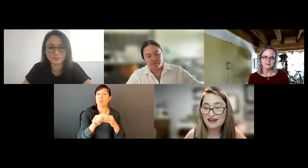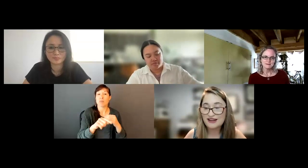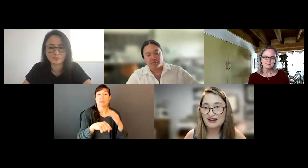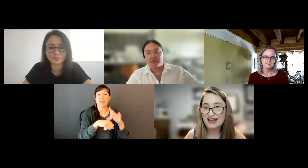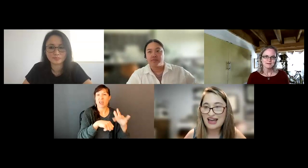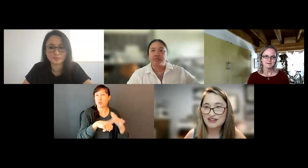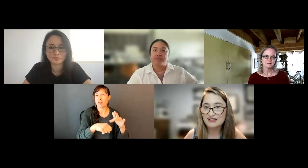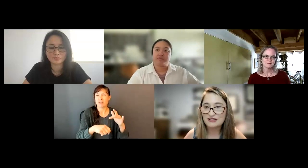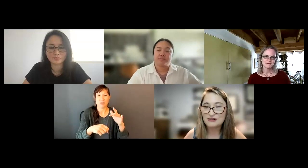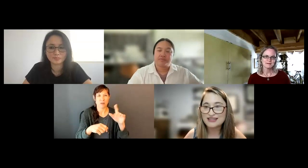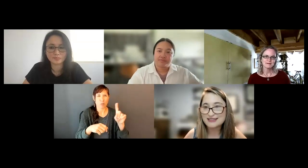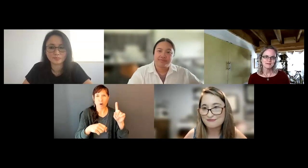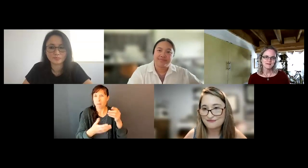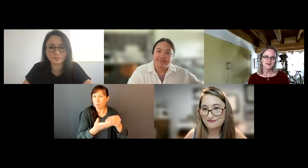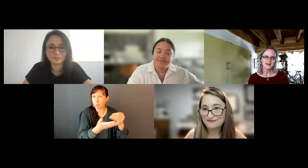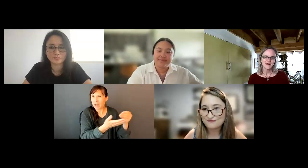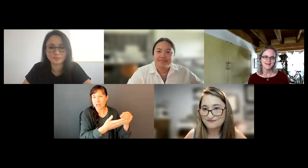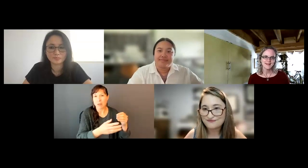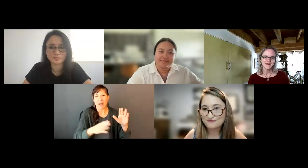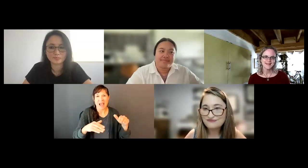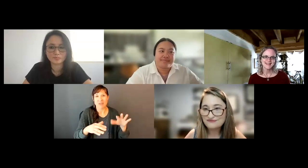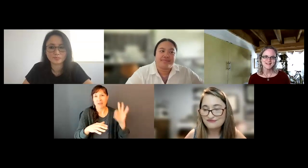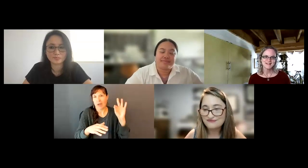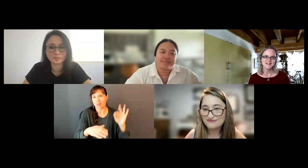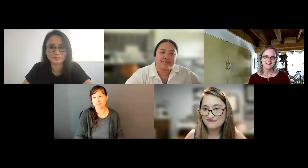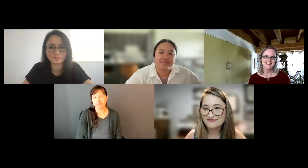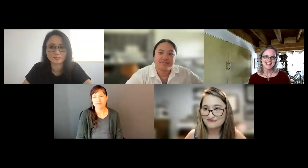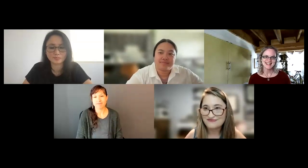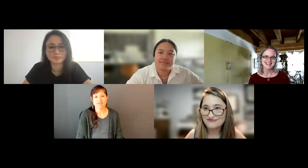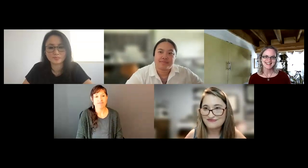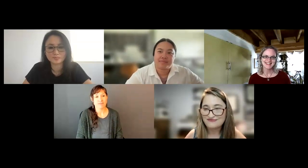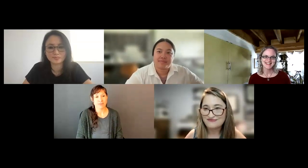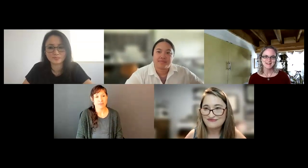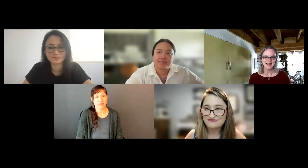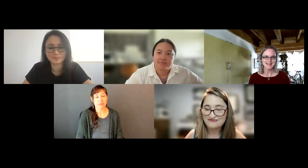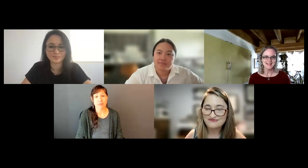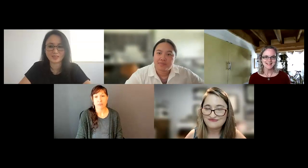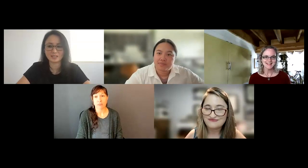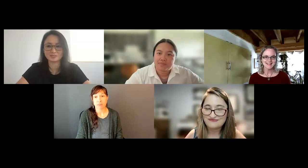but I haven't utilized them. Yeah. Fantastic. Great.